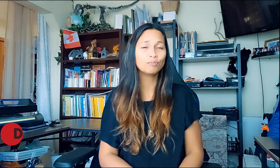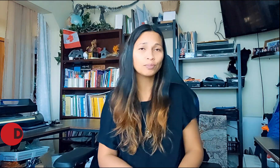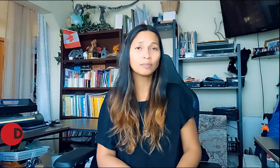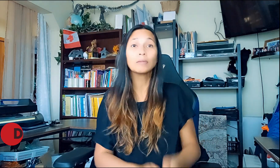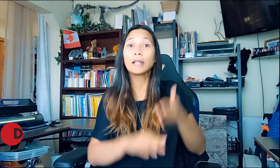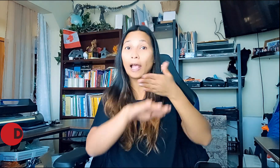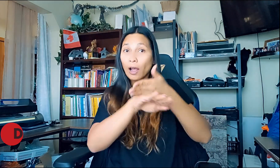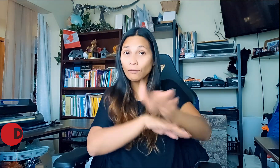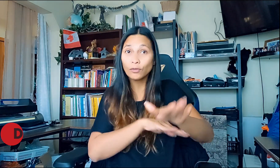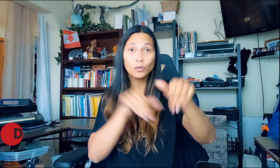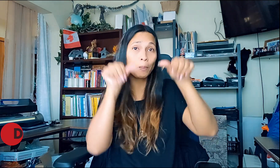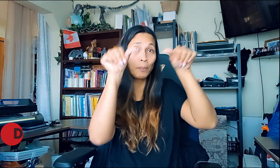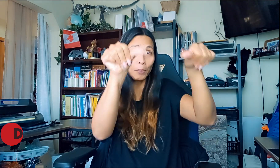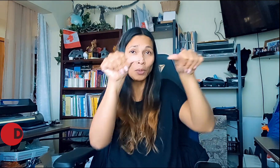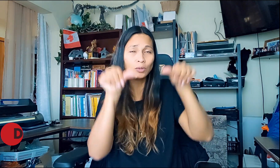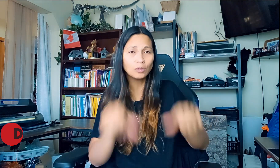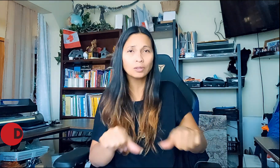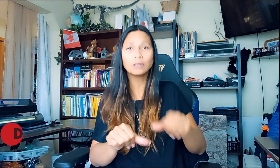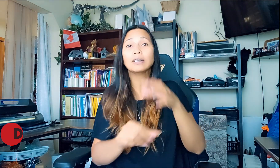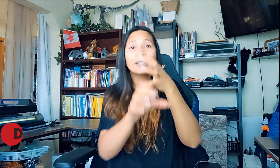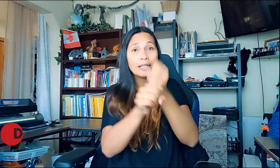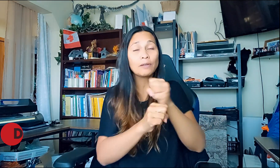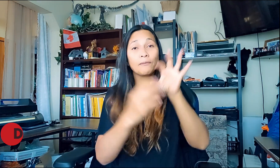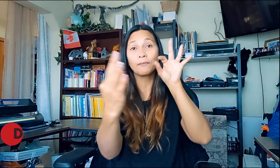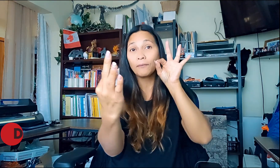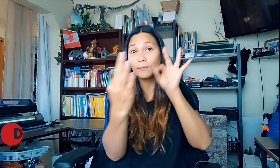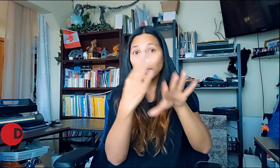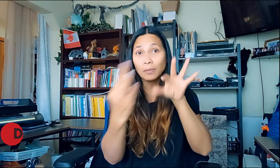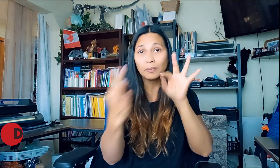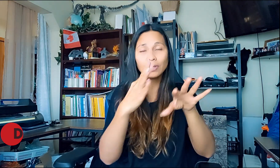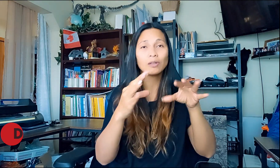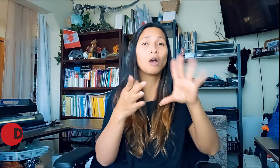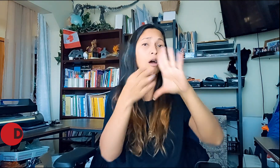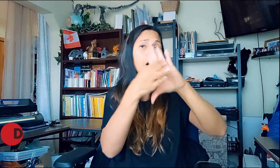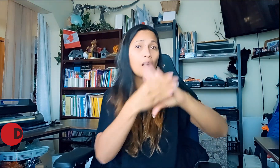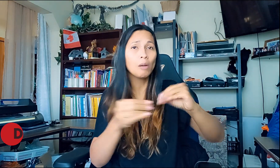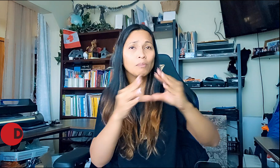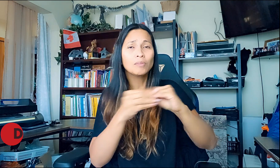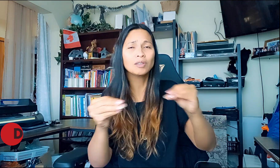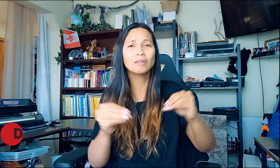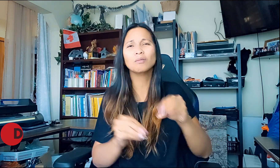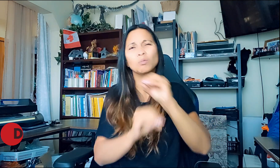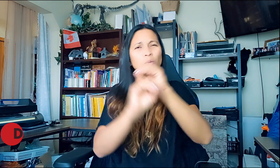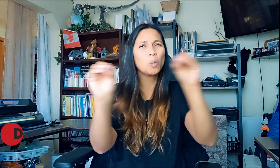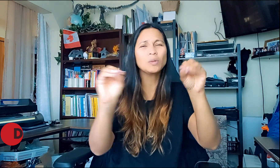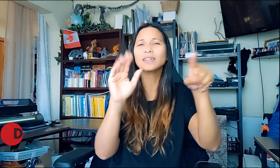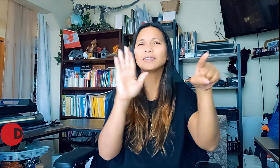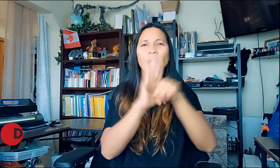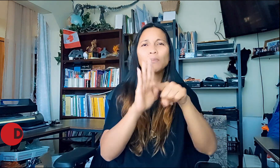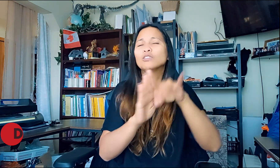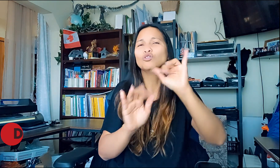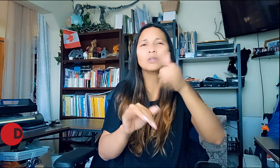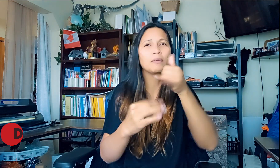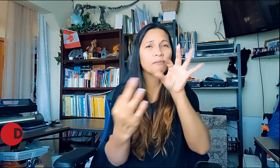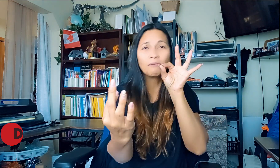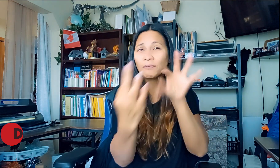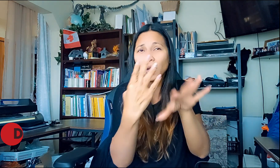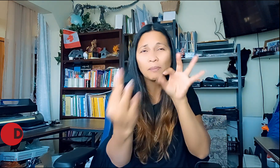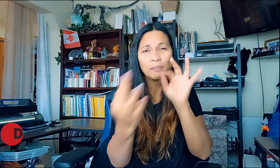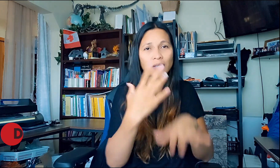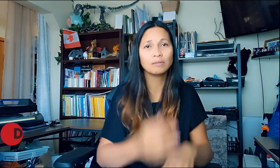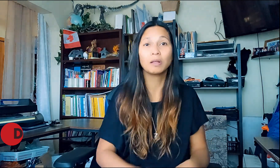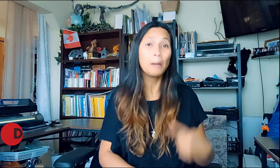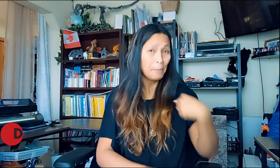After posting each video, I get feedback and comments... no negatives,